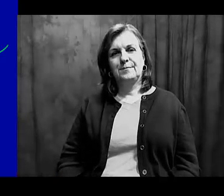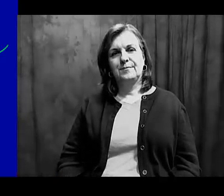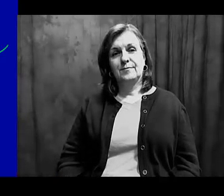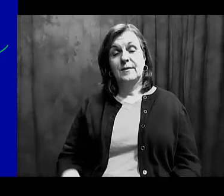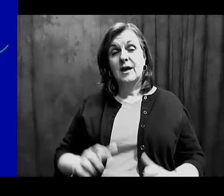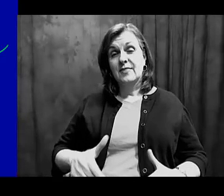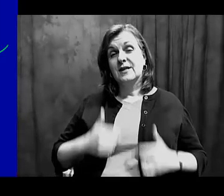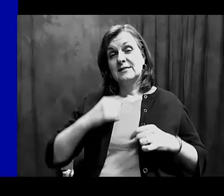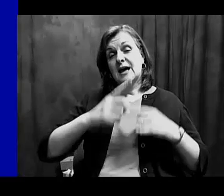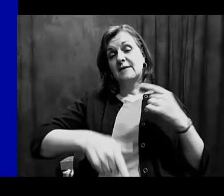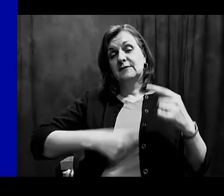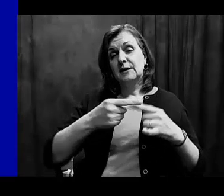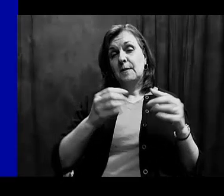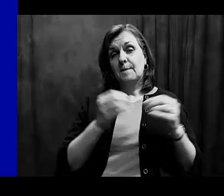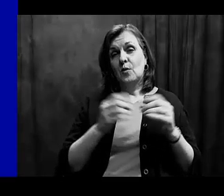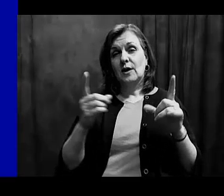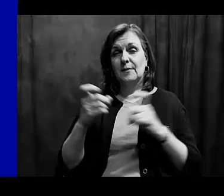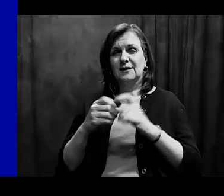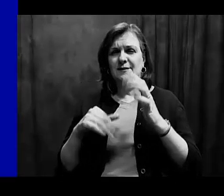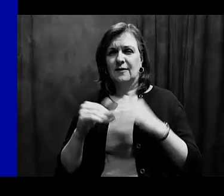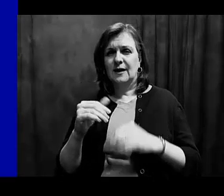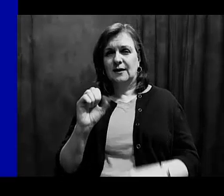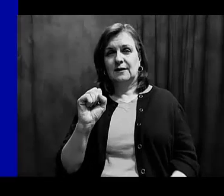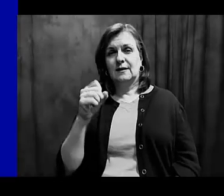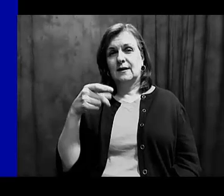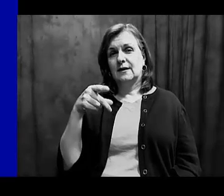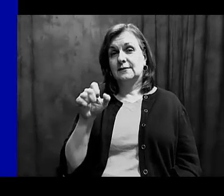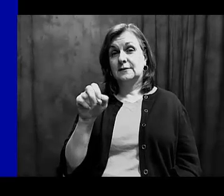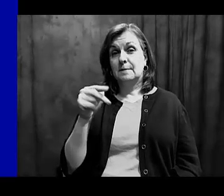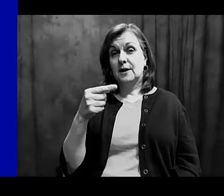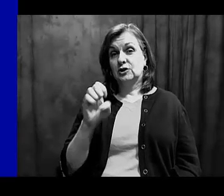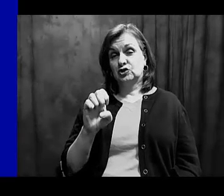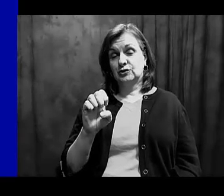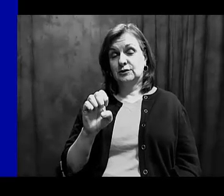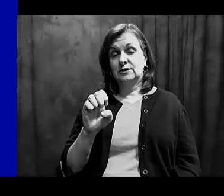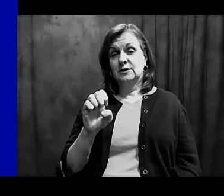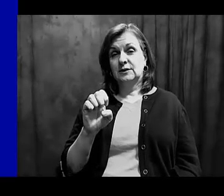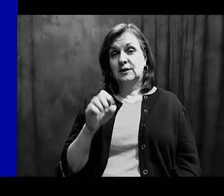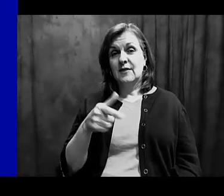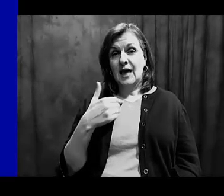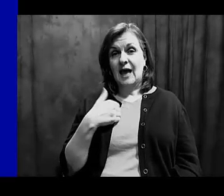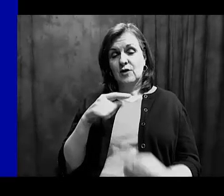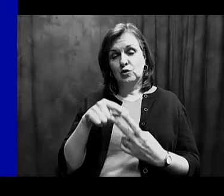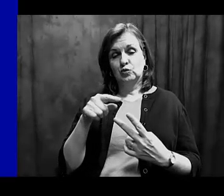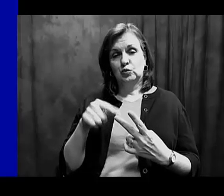around to bring in prey items their life cycle is slightly more complex than that of the sponges